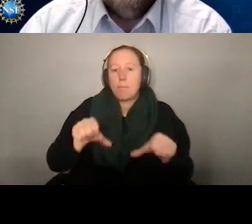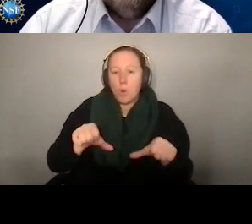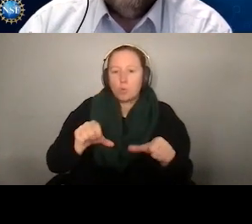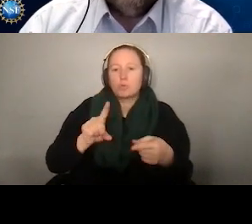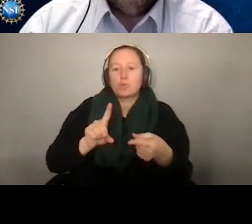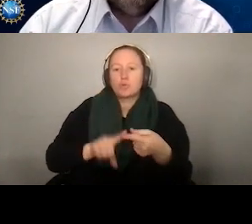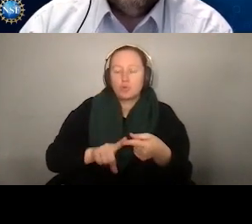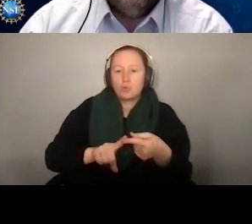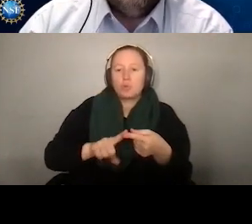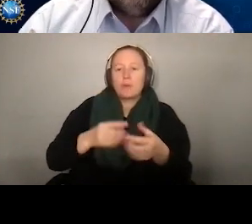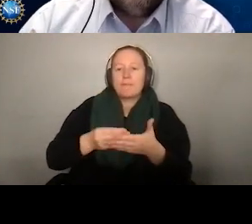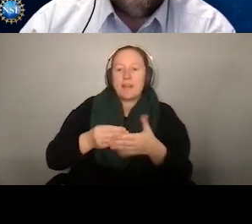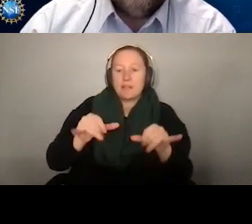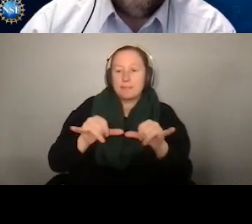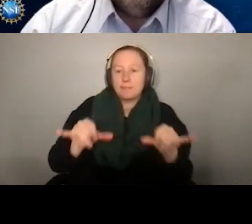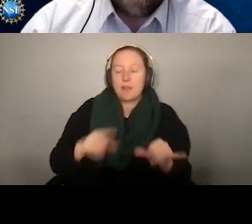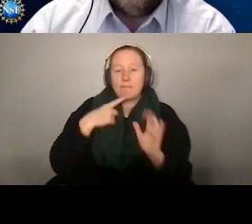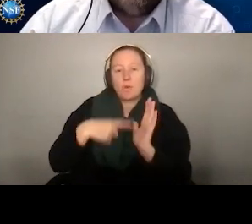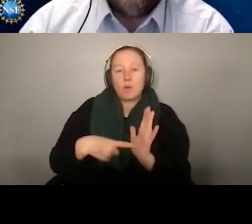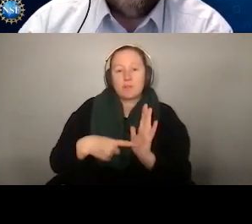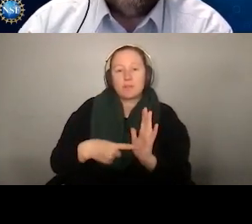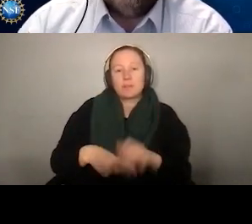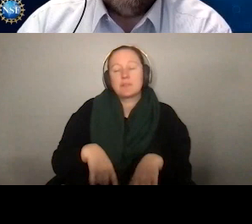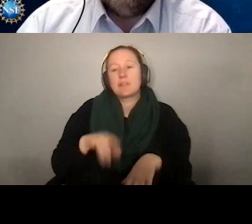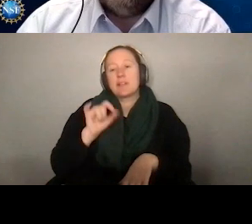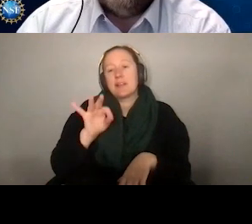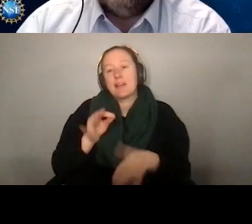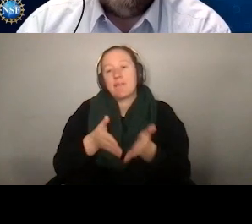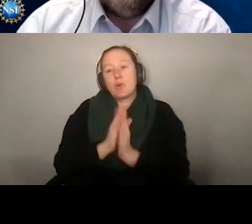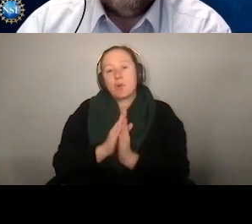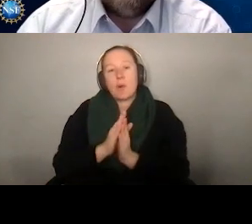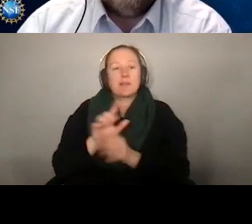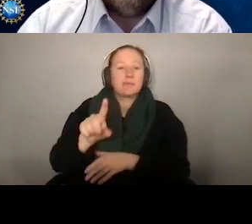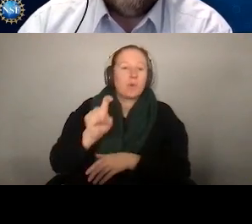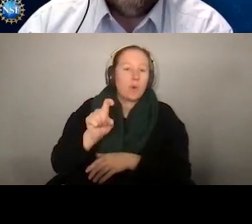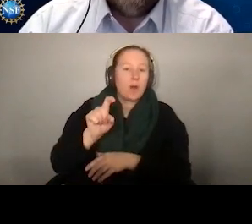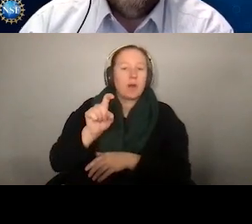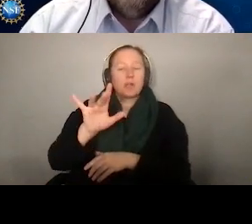For example, if you requested payment against five awards for a total of $125,000,